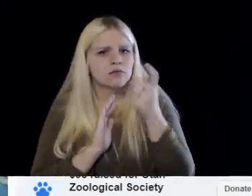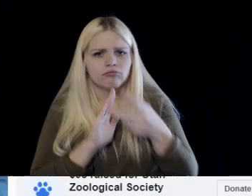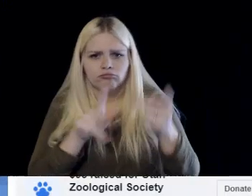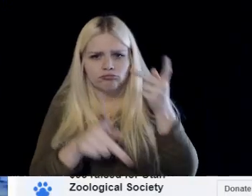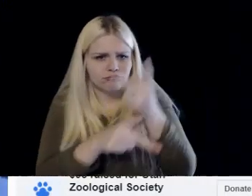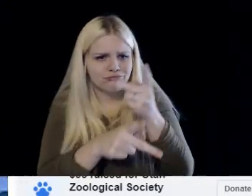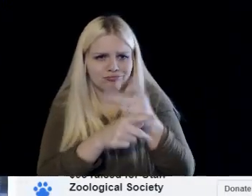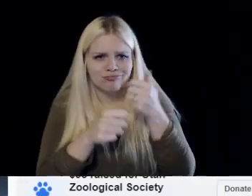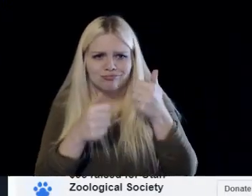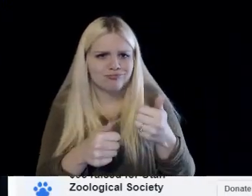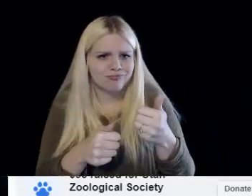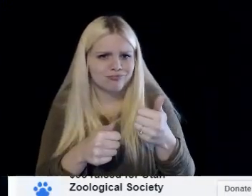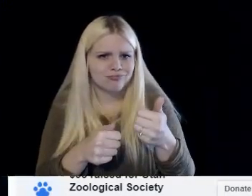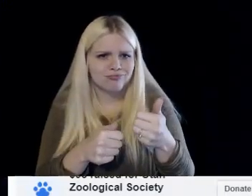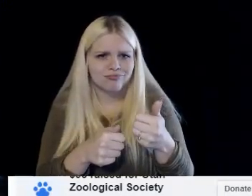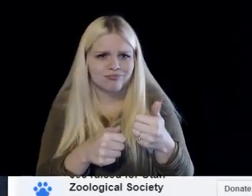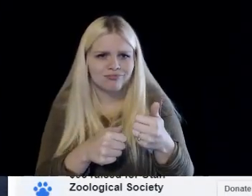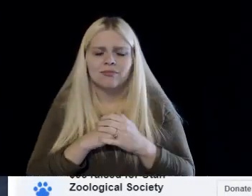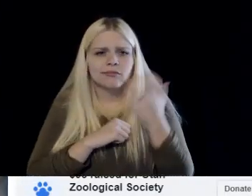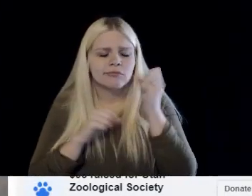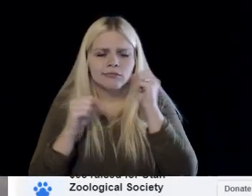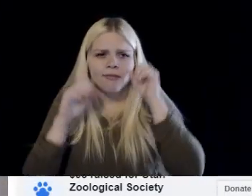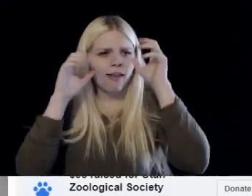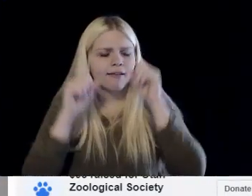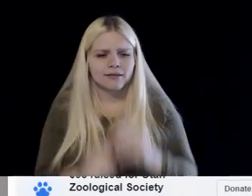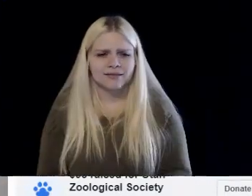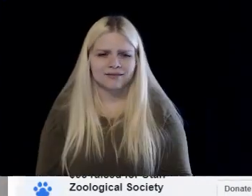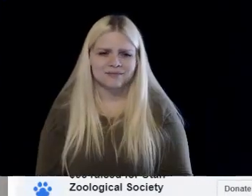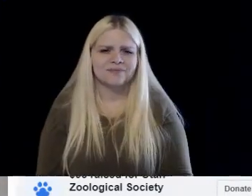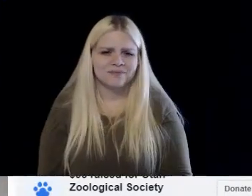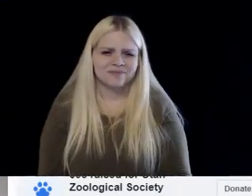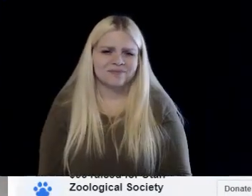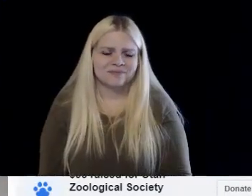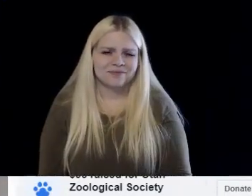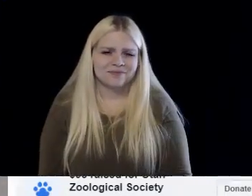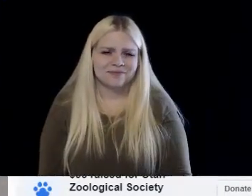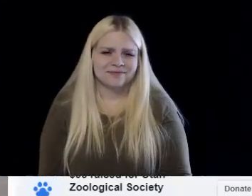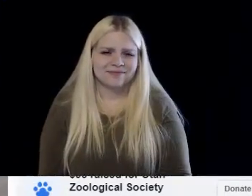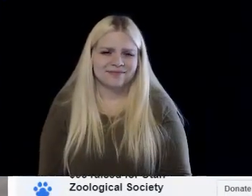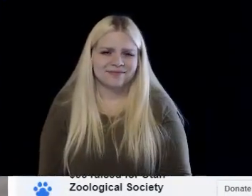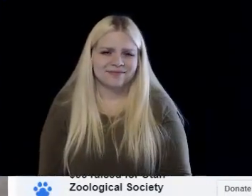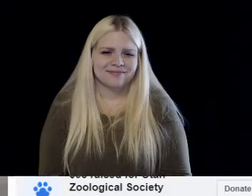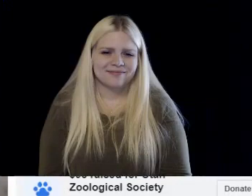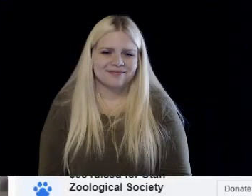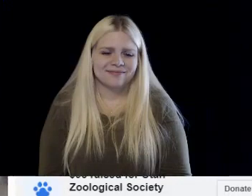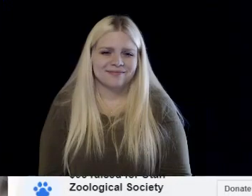that escapes me every time. Yes, the harbor seals are so cute.